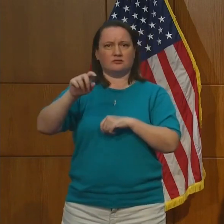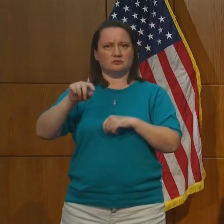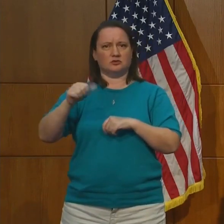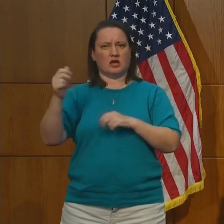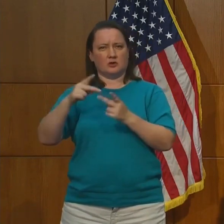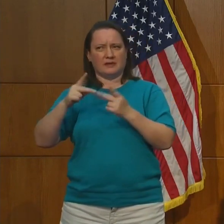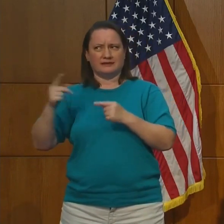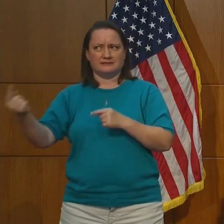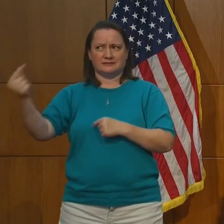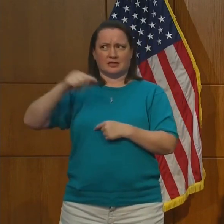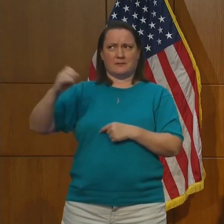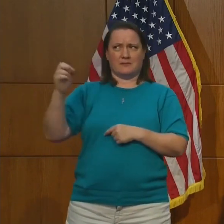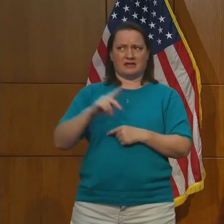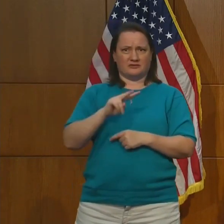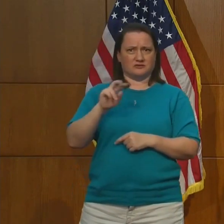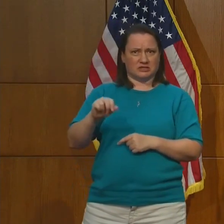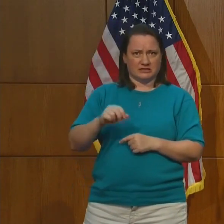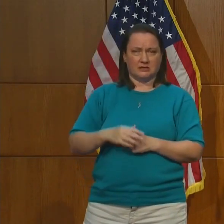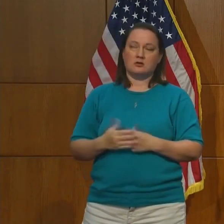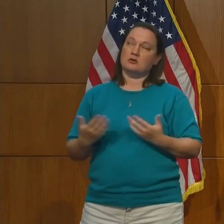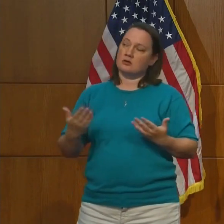VIRGINIA BEACH WEATHER A LOT OF.